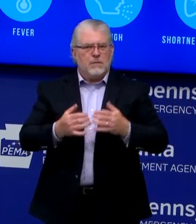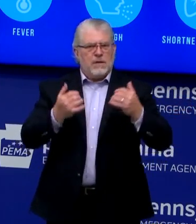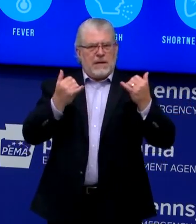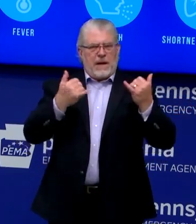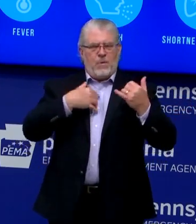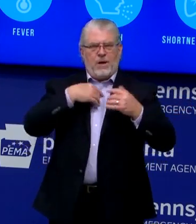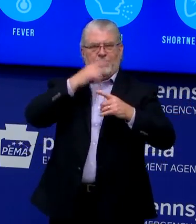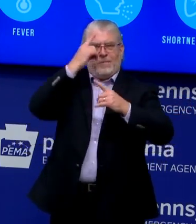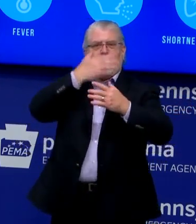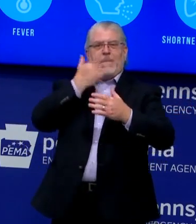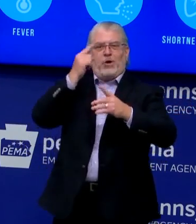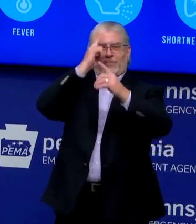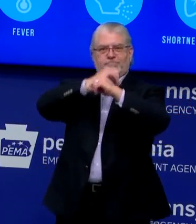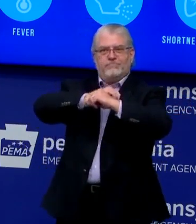CASES TO PREVENT FURTHER SPREAD.